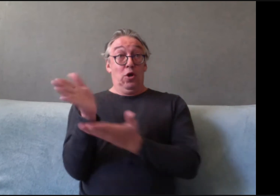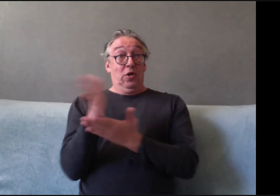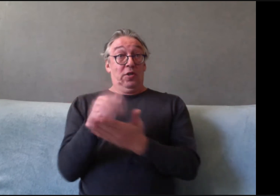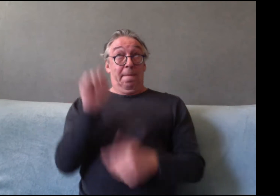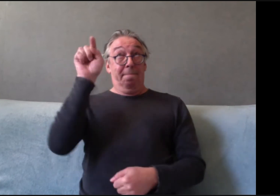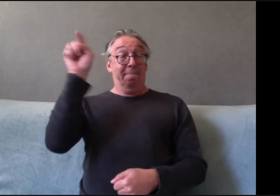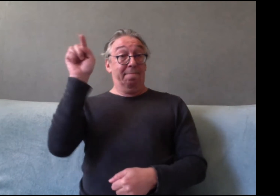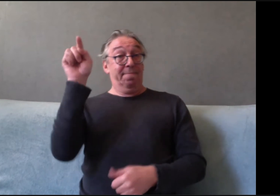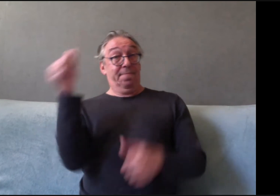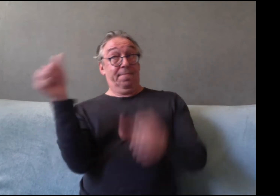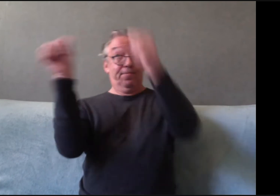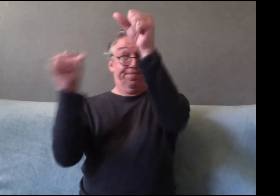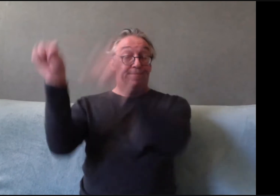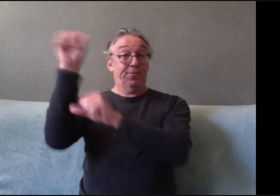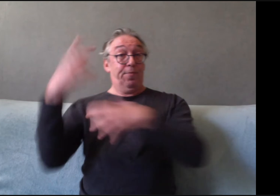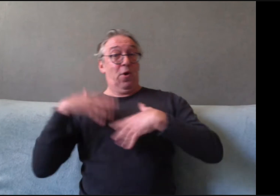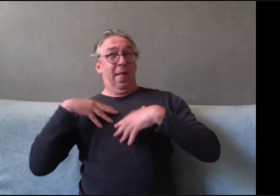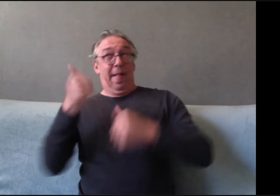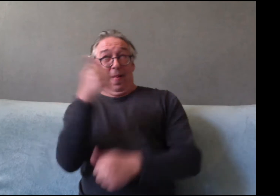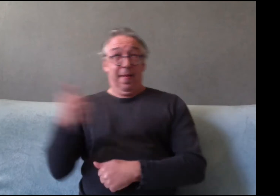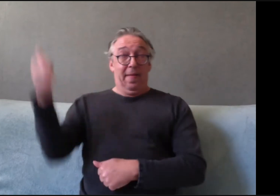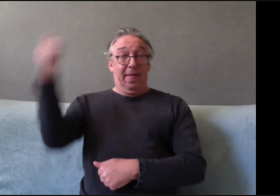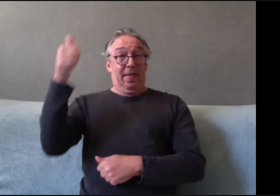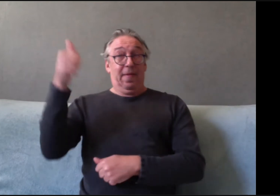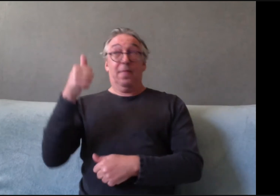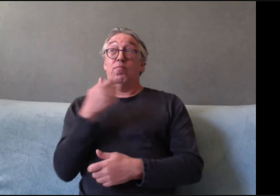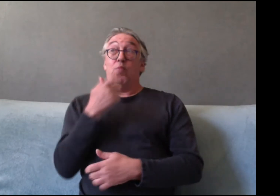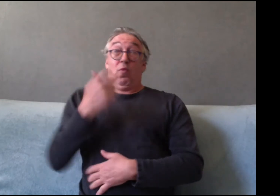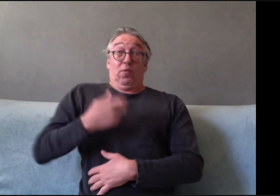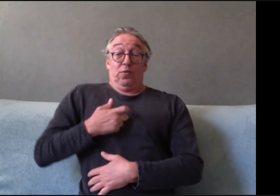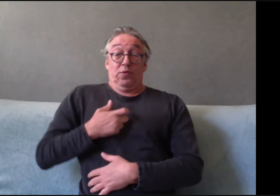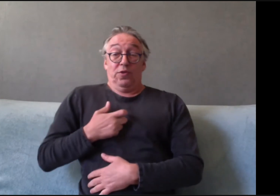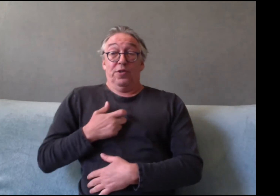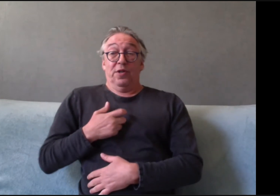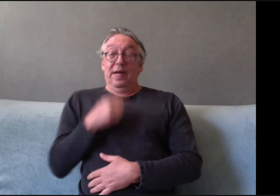that doesn't respond to Human Rights mandates